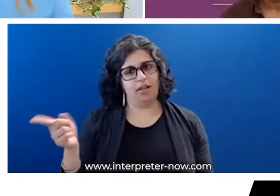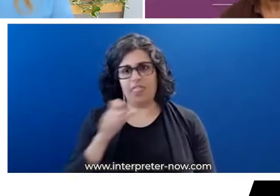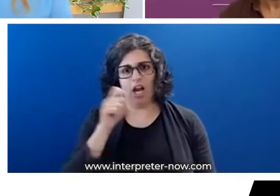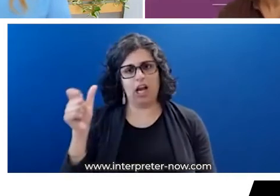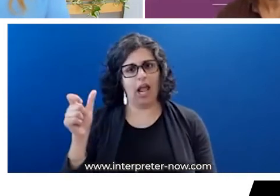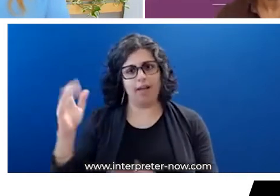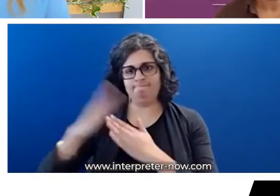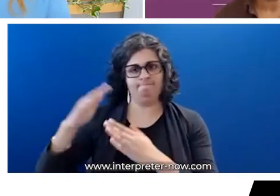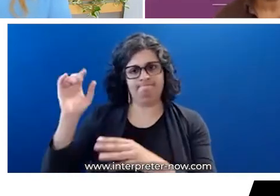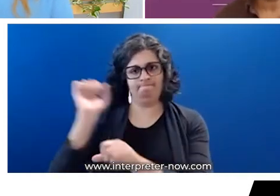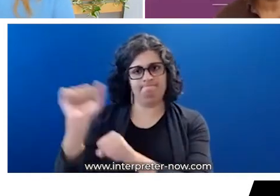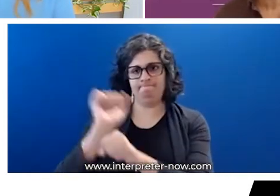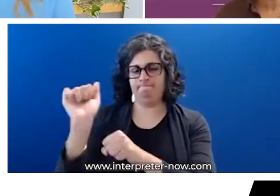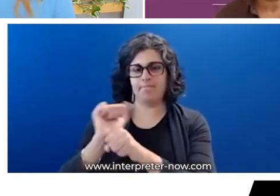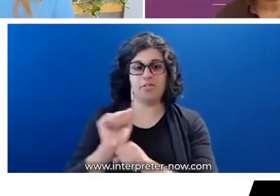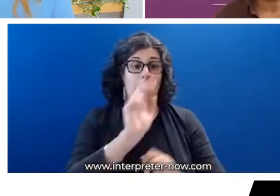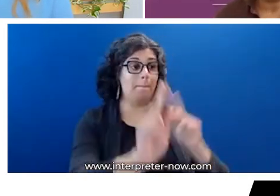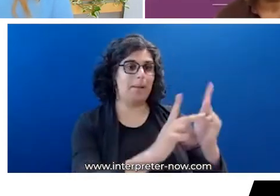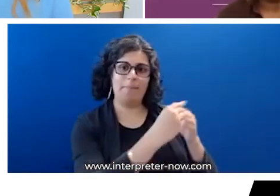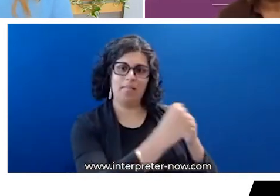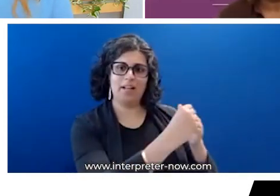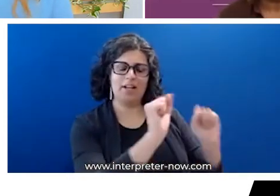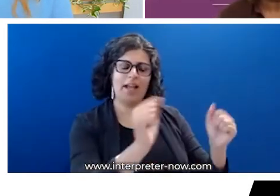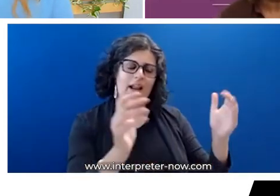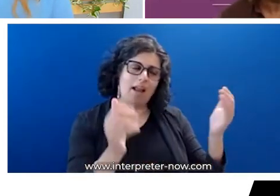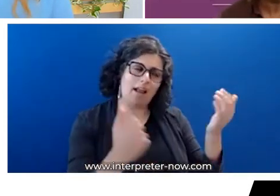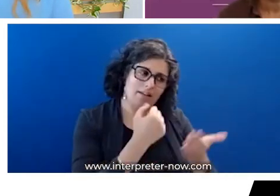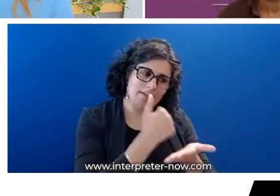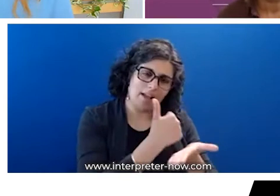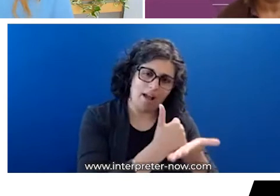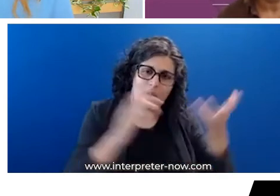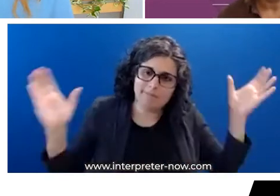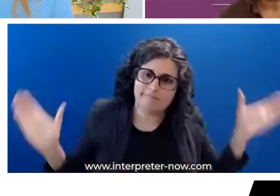So, people and leaders can help foster that type of culture and environment just by again